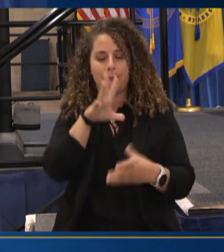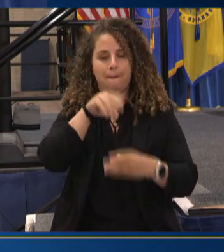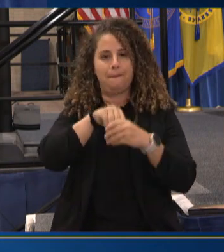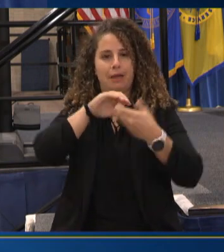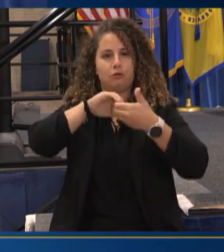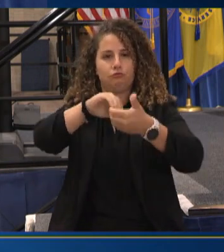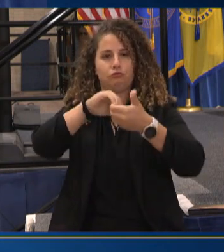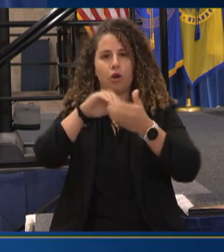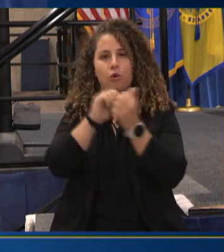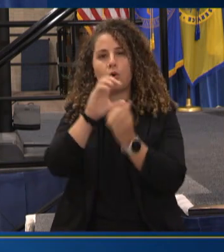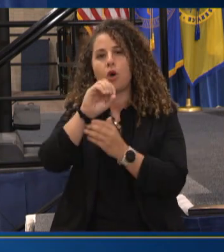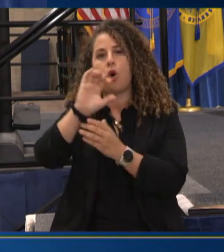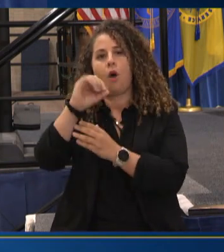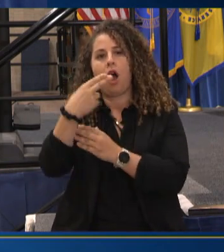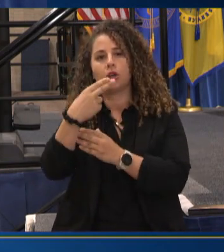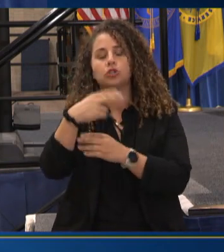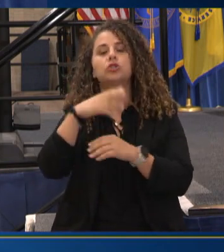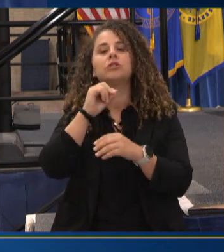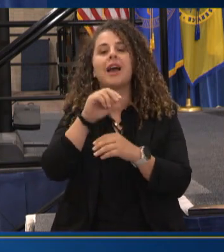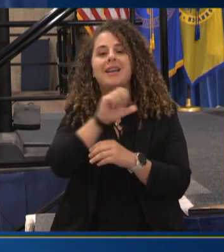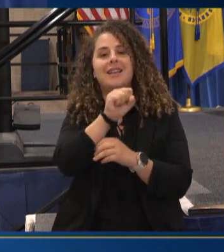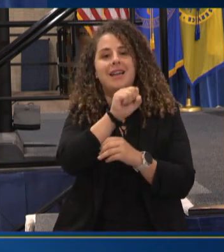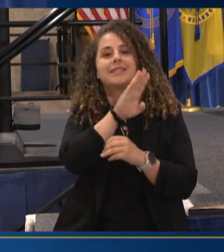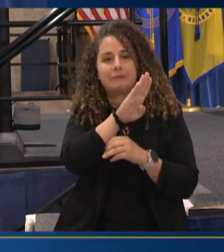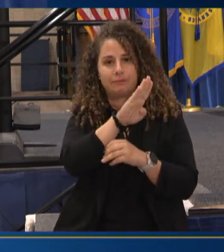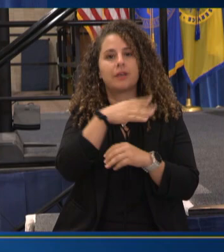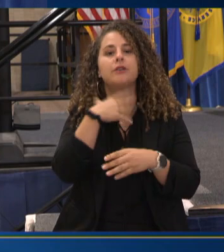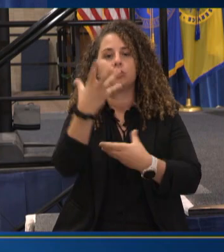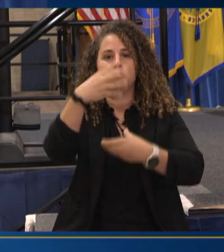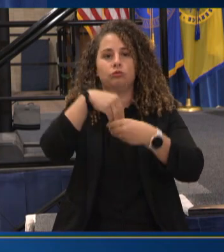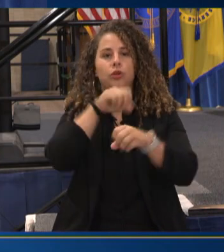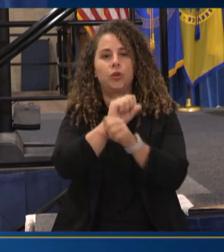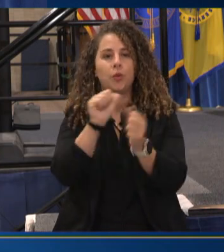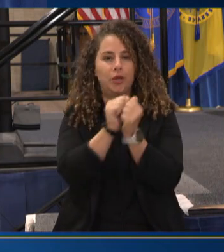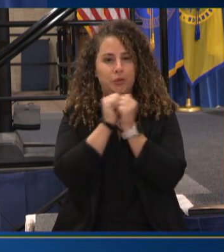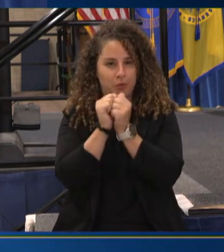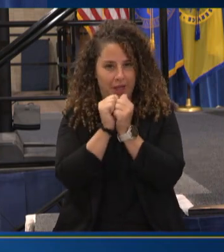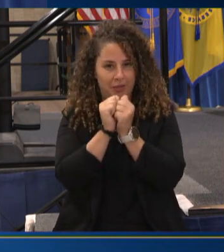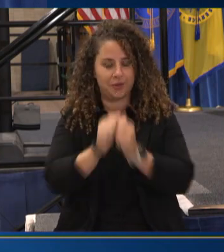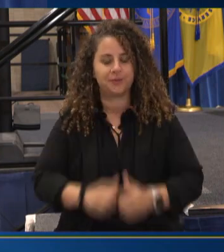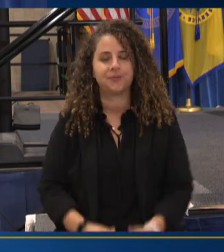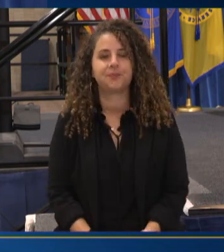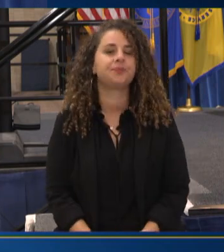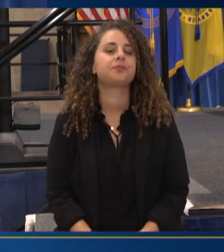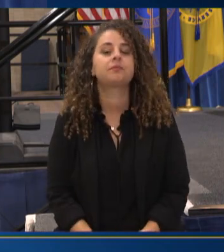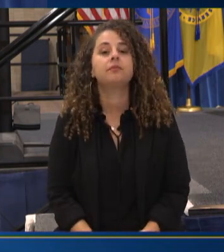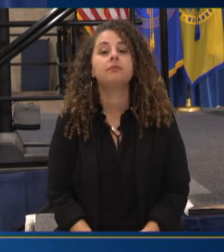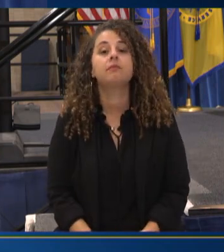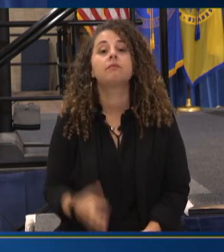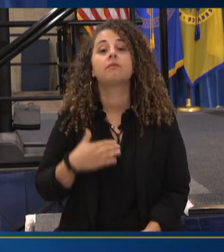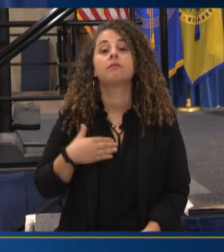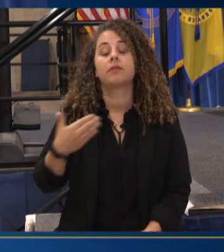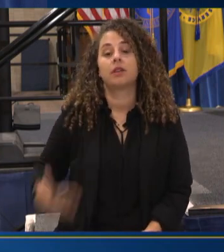with OAS and ASPI to bring this work together. I am January contradas.